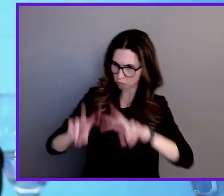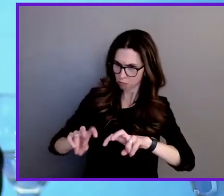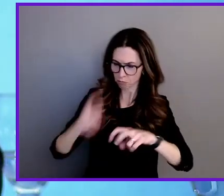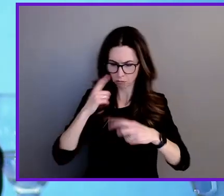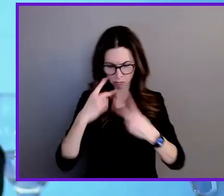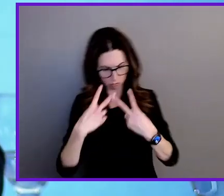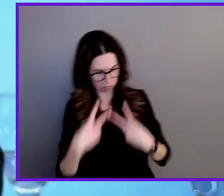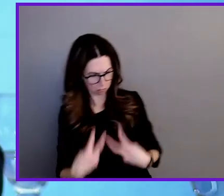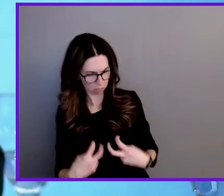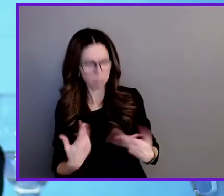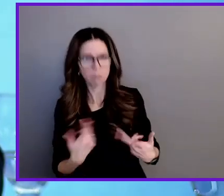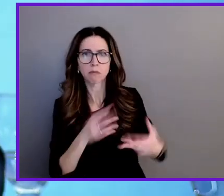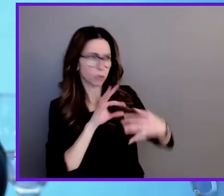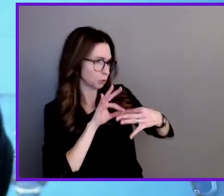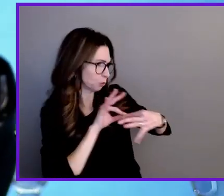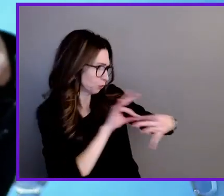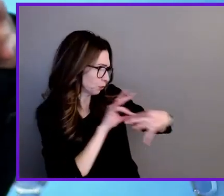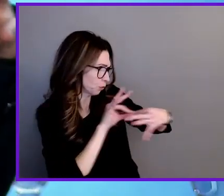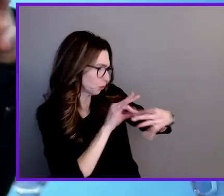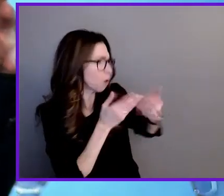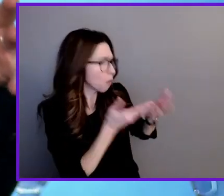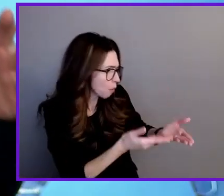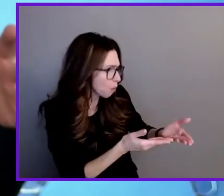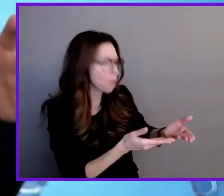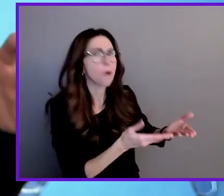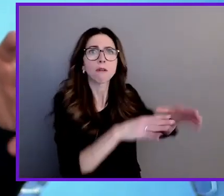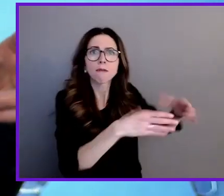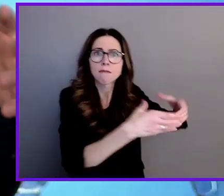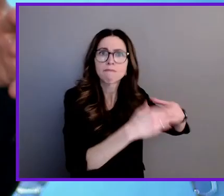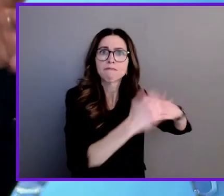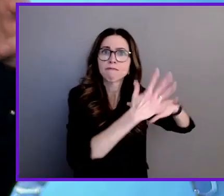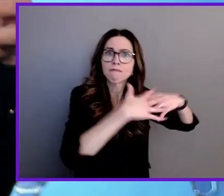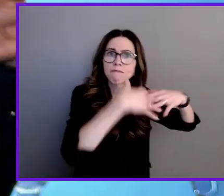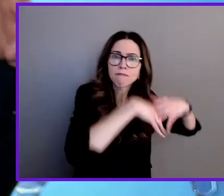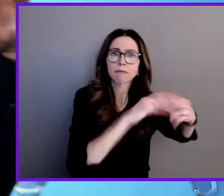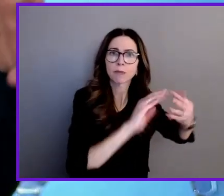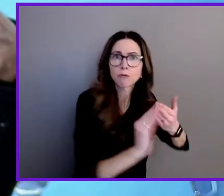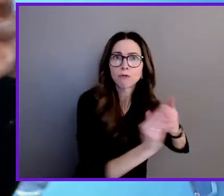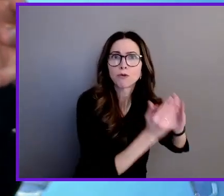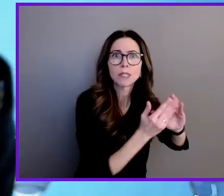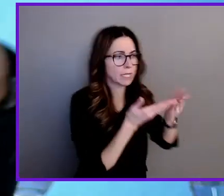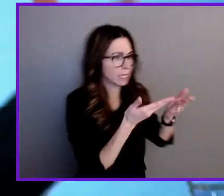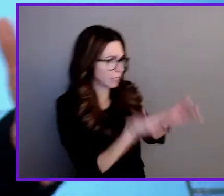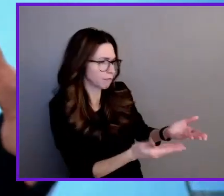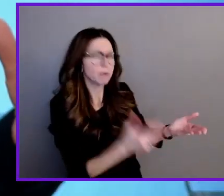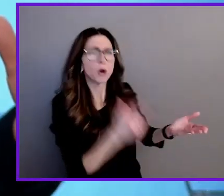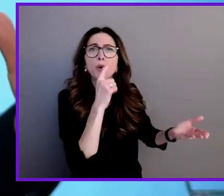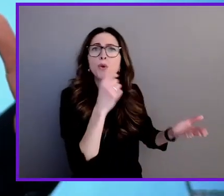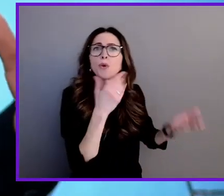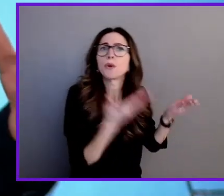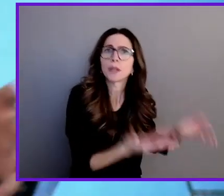peoples that were here before us, the issue of immigration, all these issues reflect that